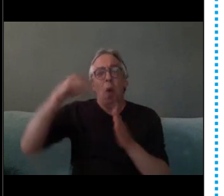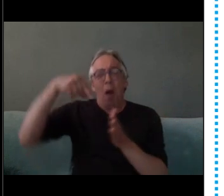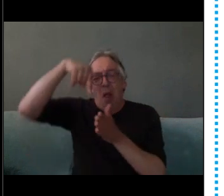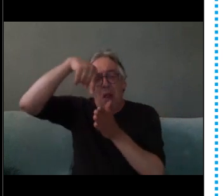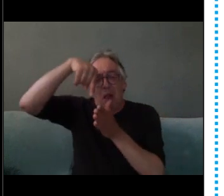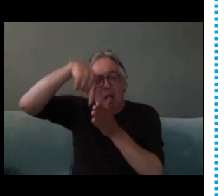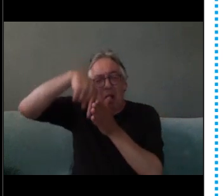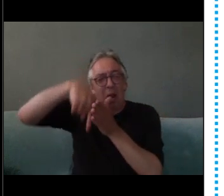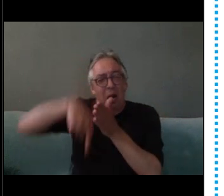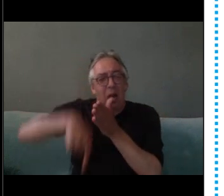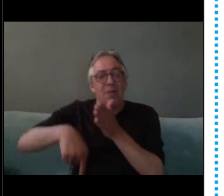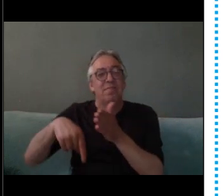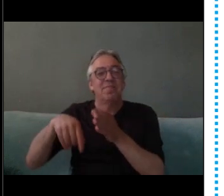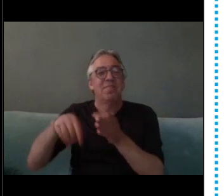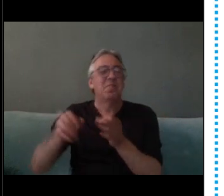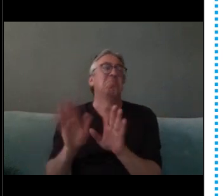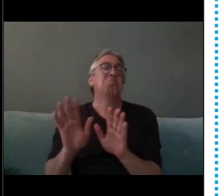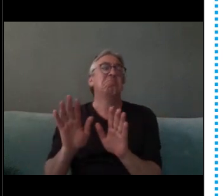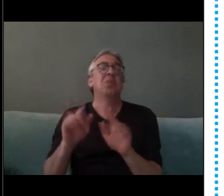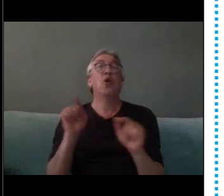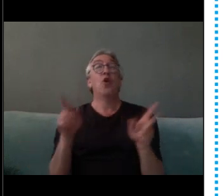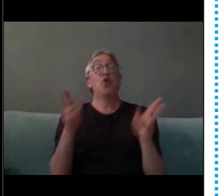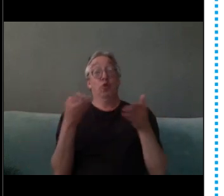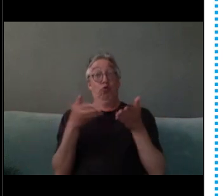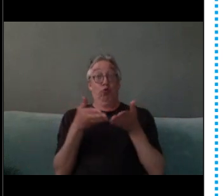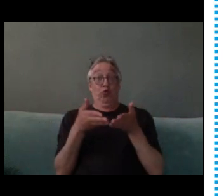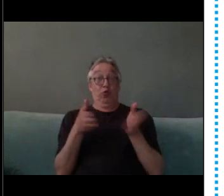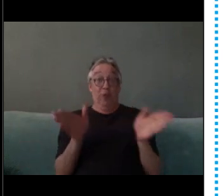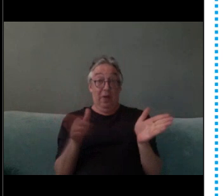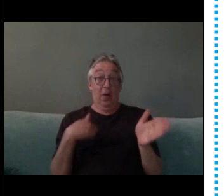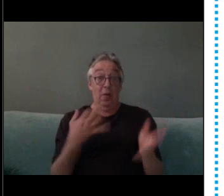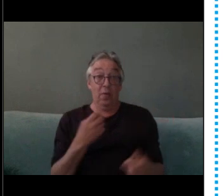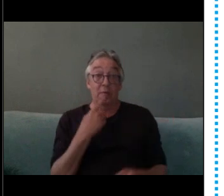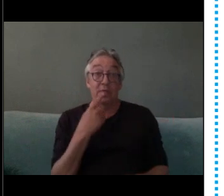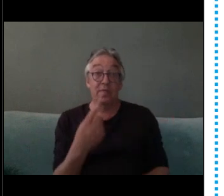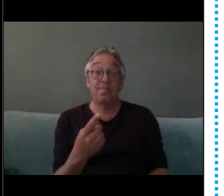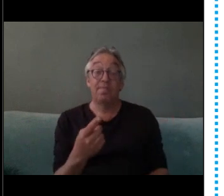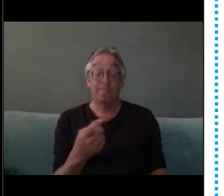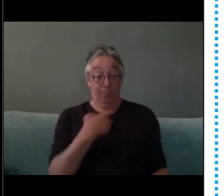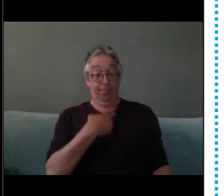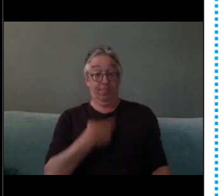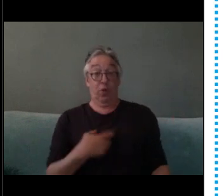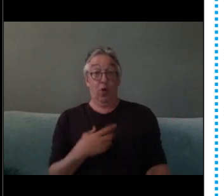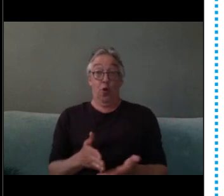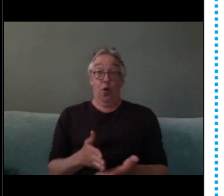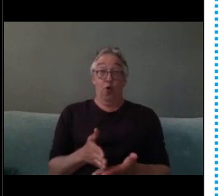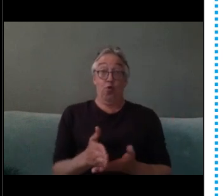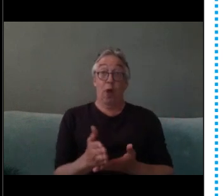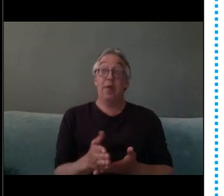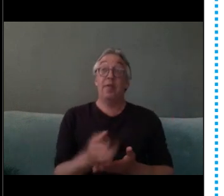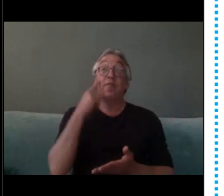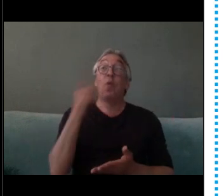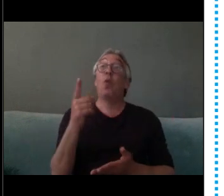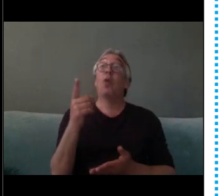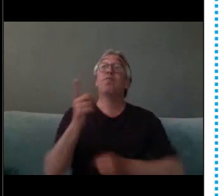Passengers' Rights in case of delays and cancellations are guaranteed